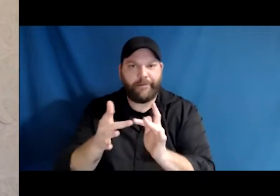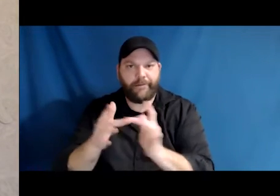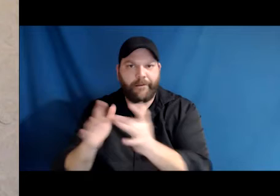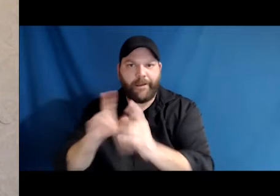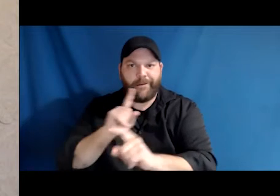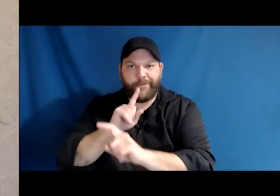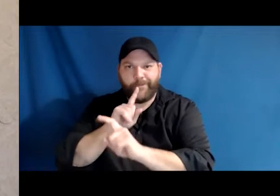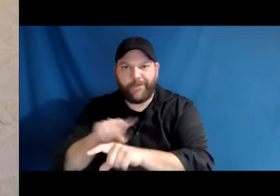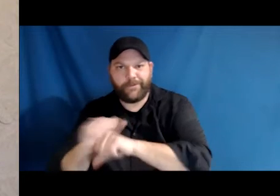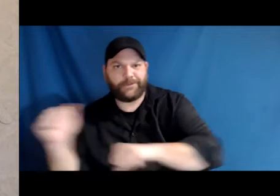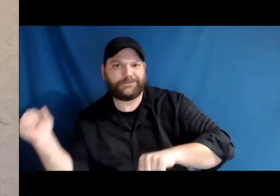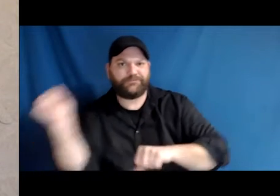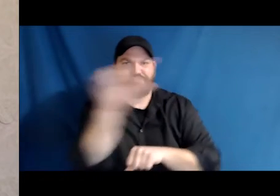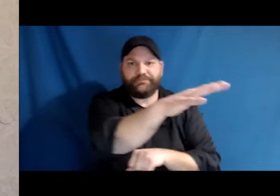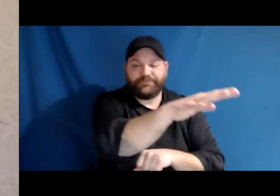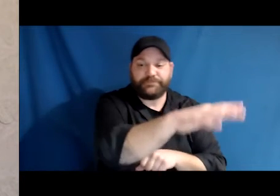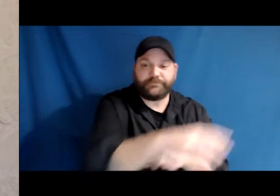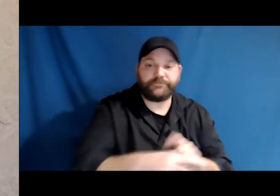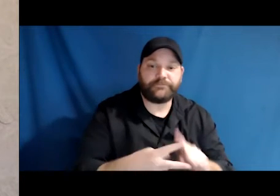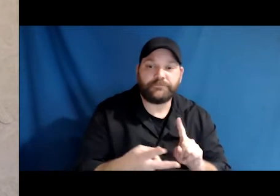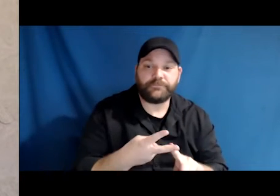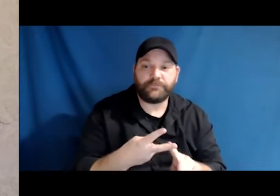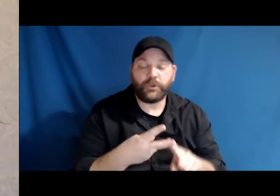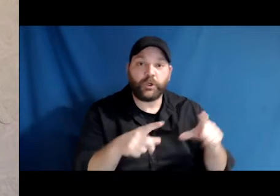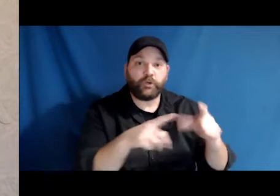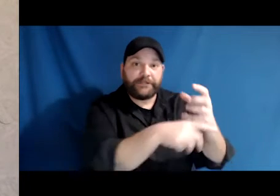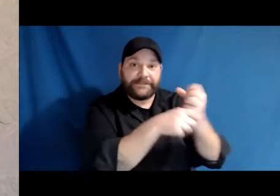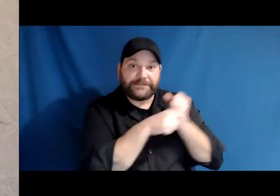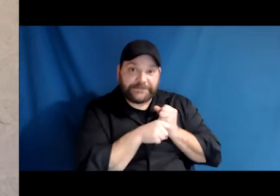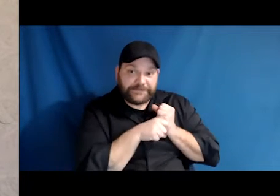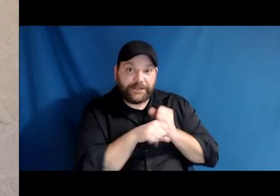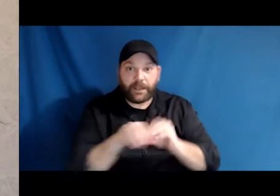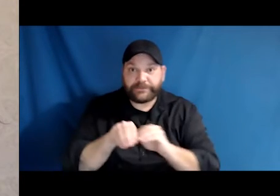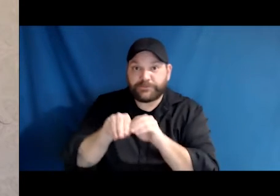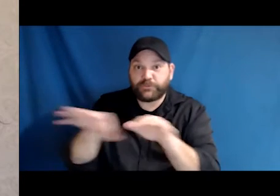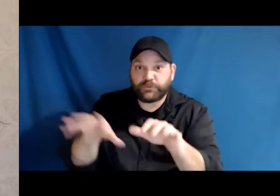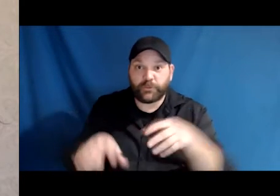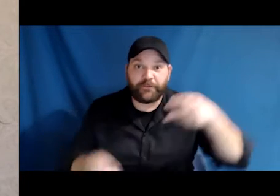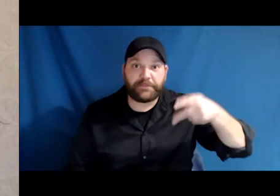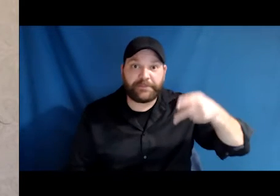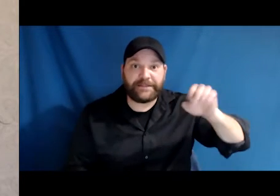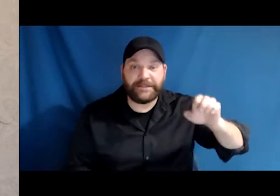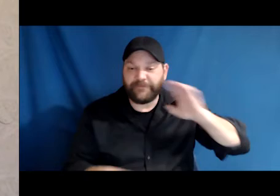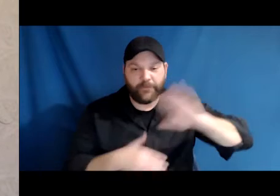They supported the receipt and distribution of PPE for the entire Division of Biology and Medicine,